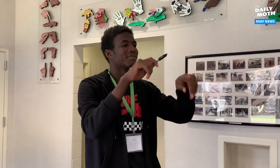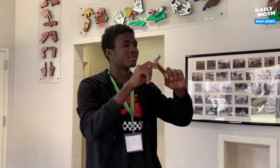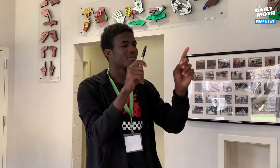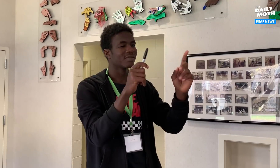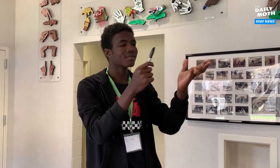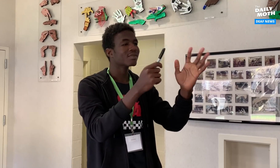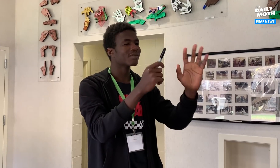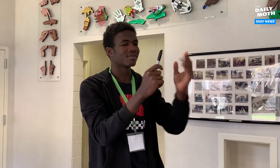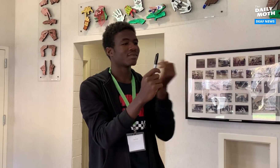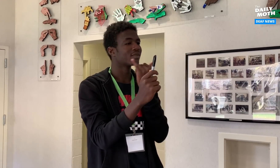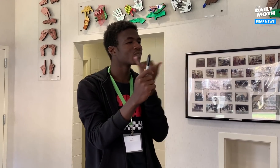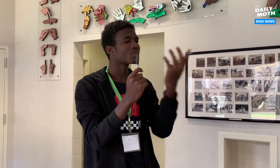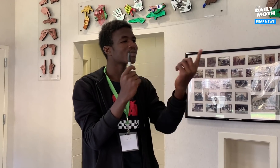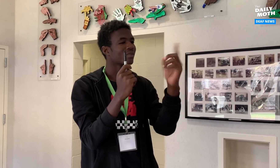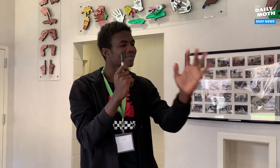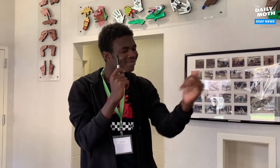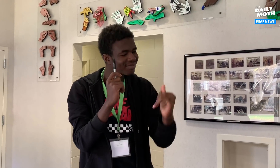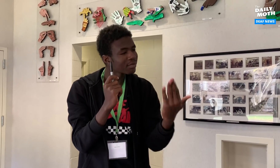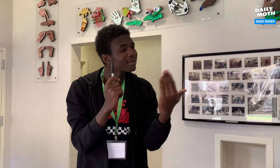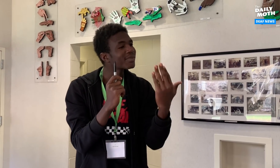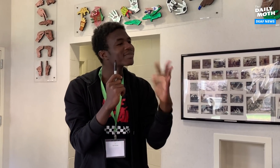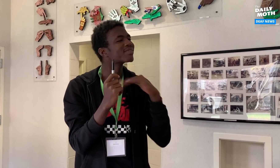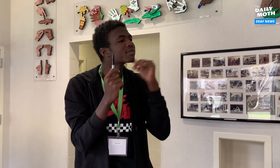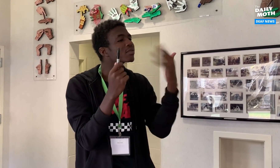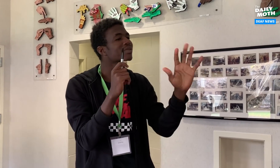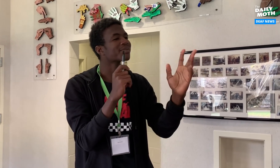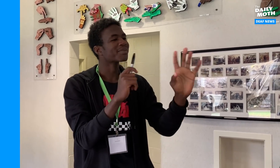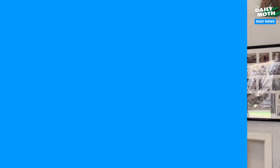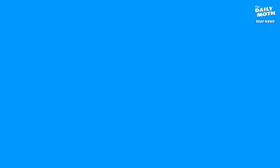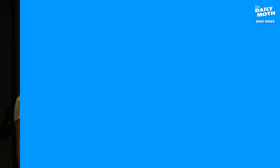What are you doing backing away? Come closer!